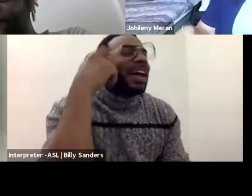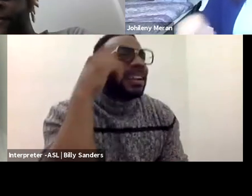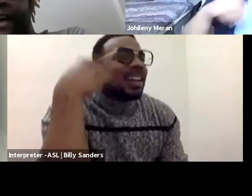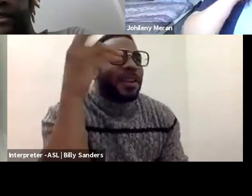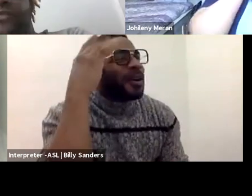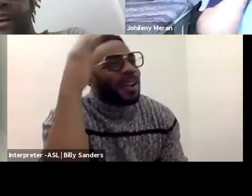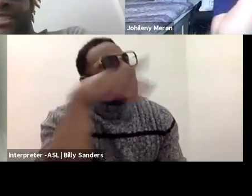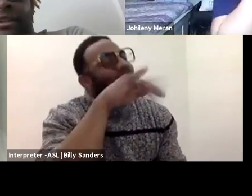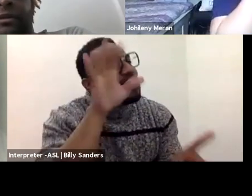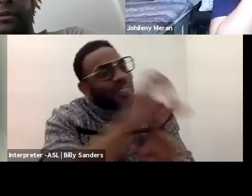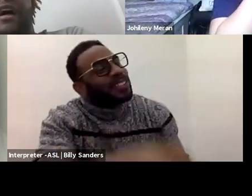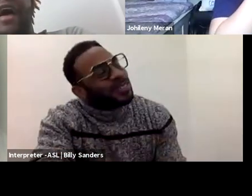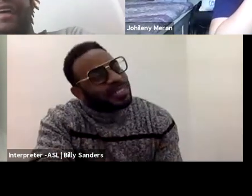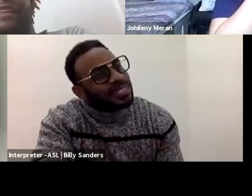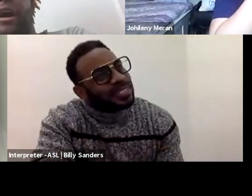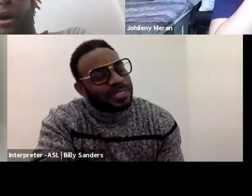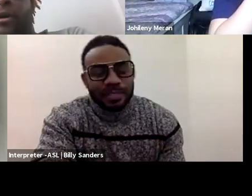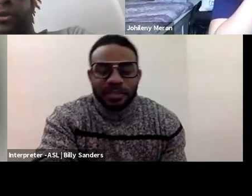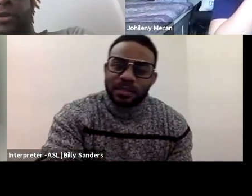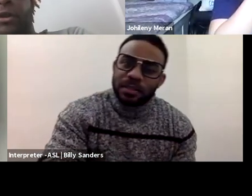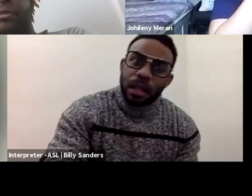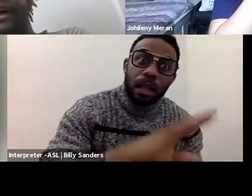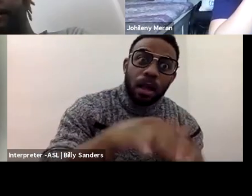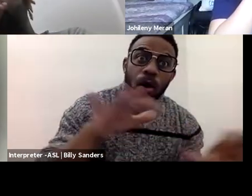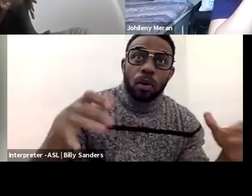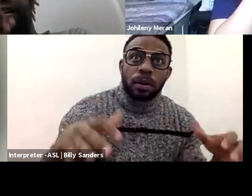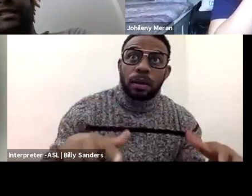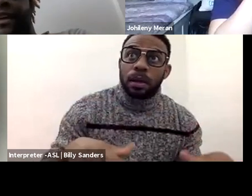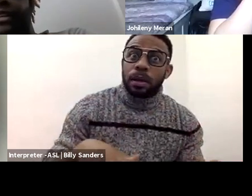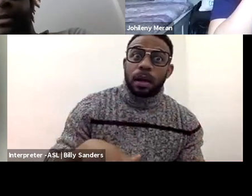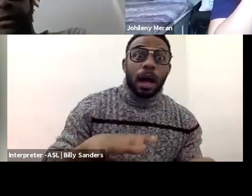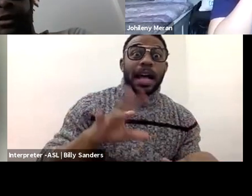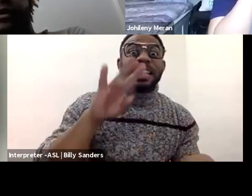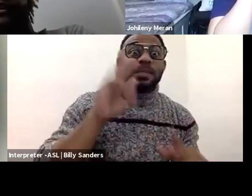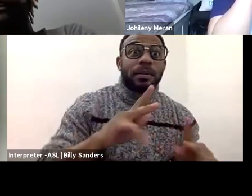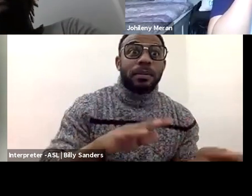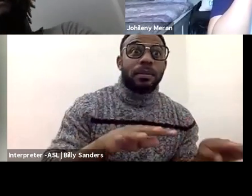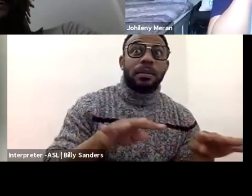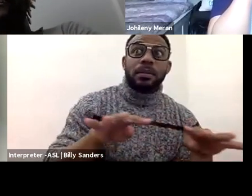have will be able to find you. And the whole group, like we are talking 70 people literally